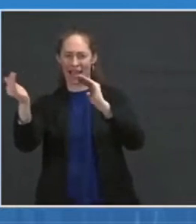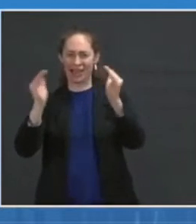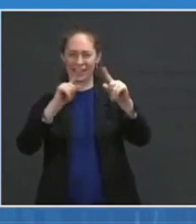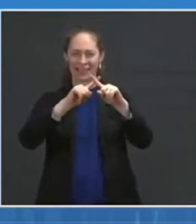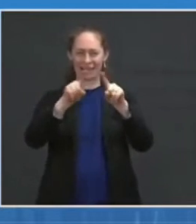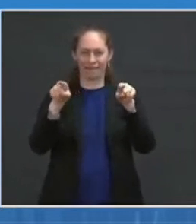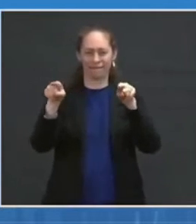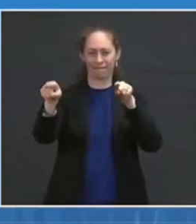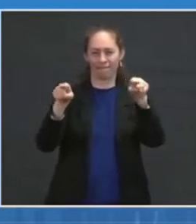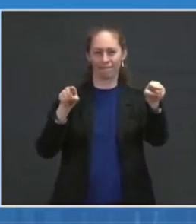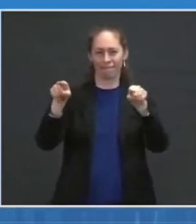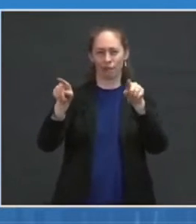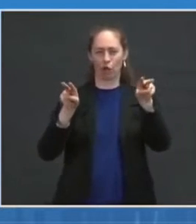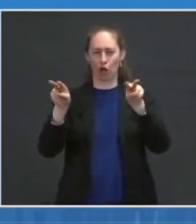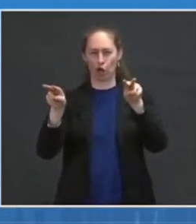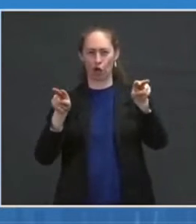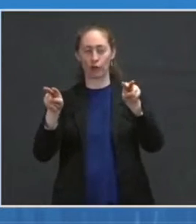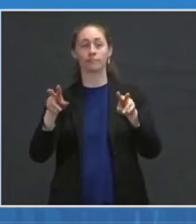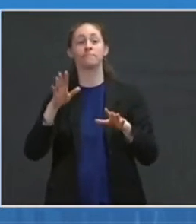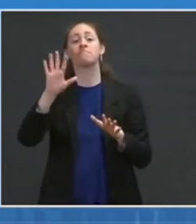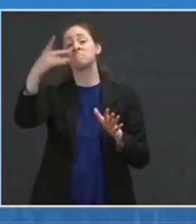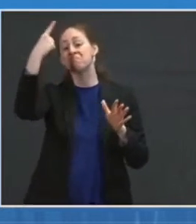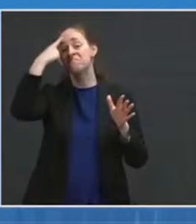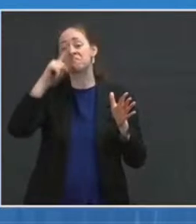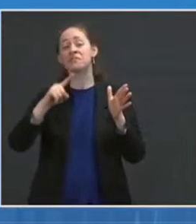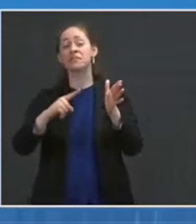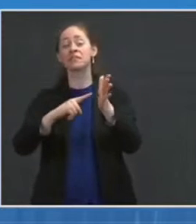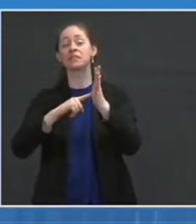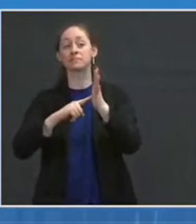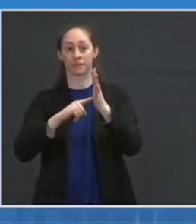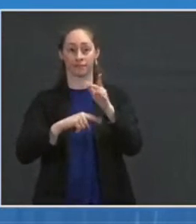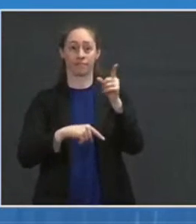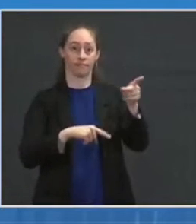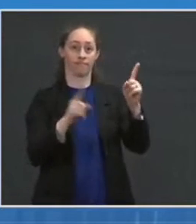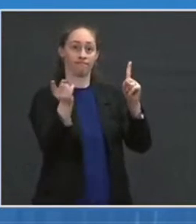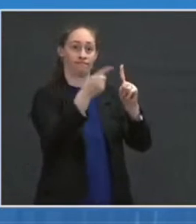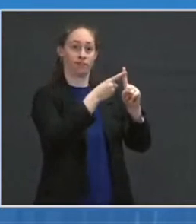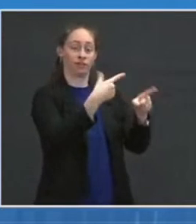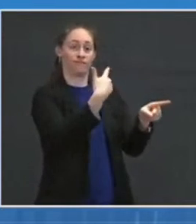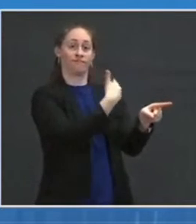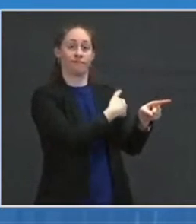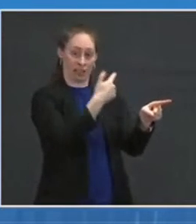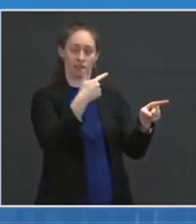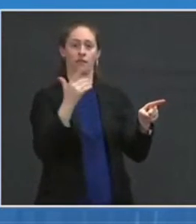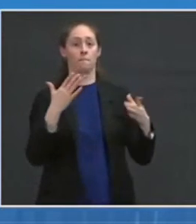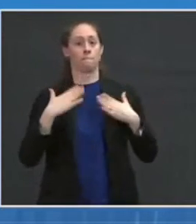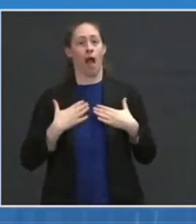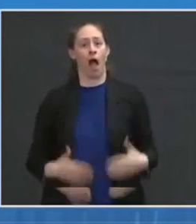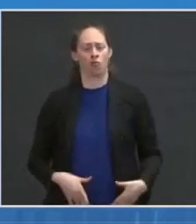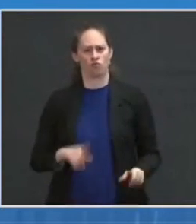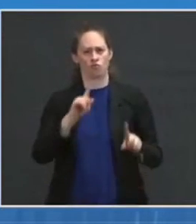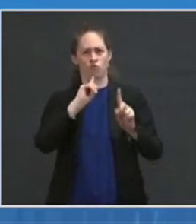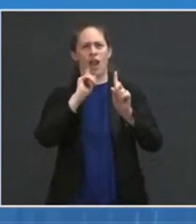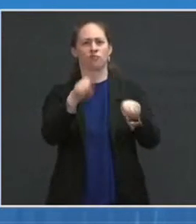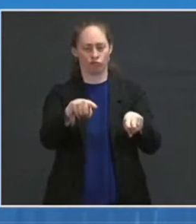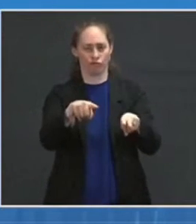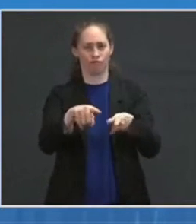DIFFERENCE BETWEEN THE DEGREE, THE INTENSITY OF THE RESPONSE